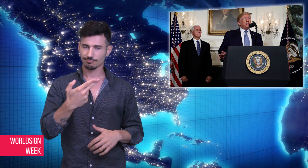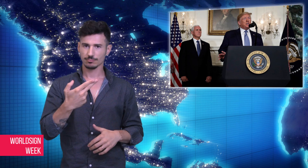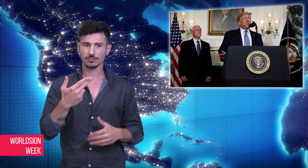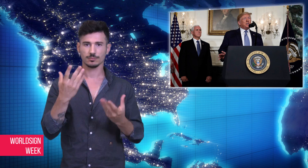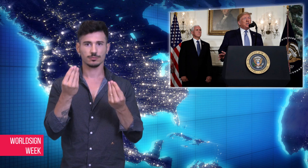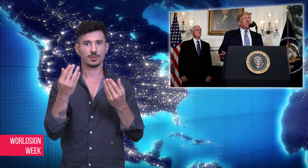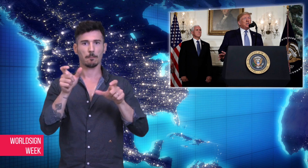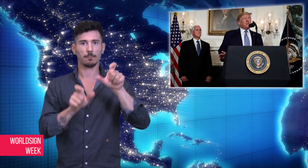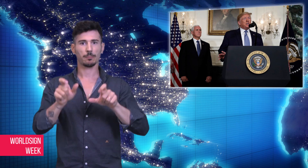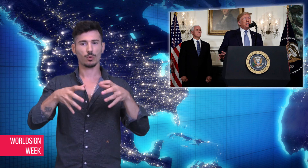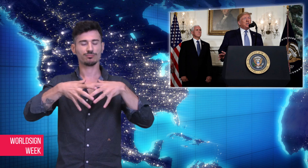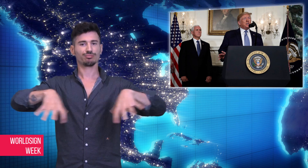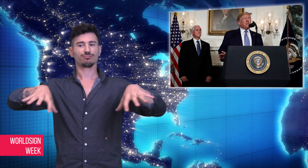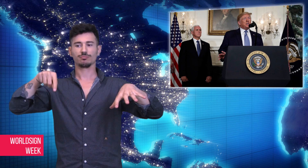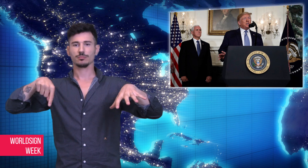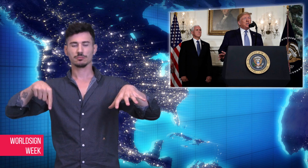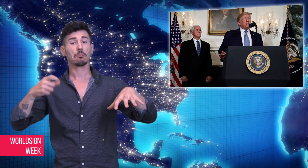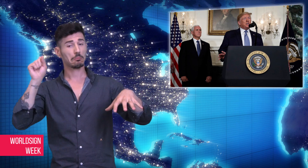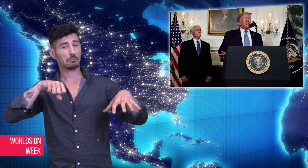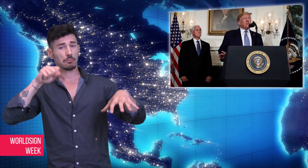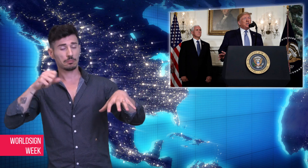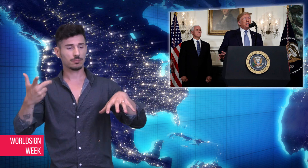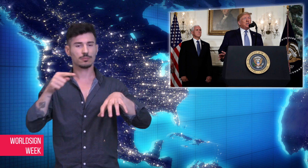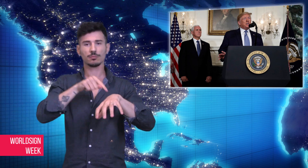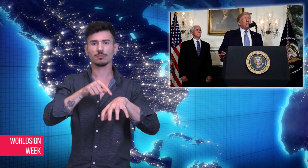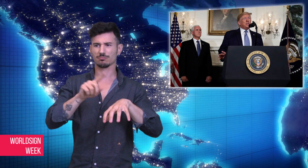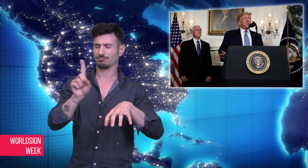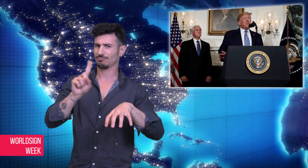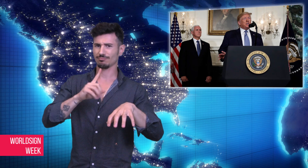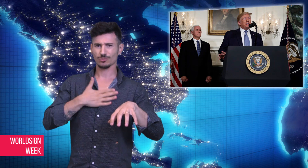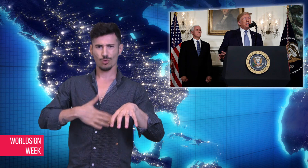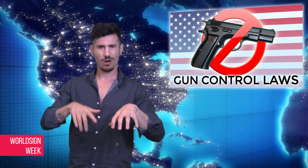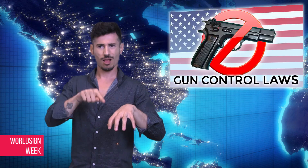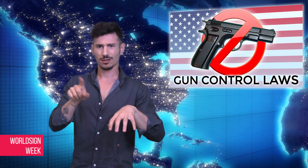has divided Americans on how guns should be